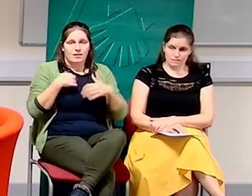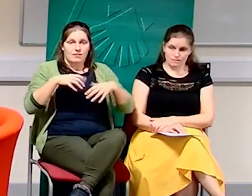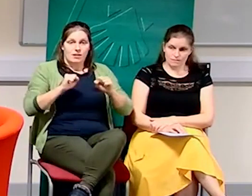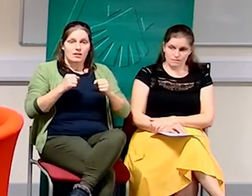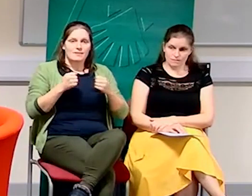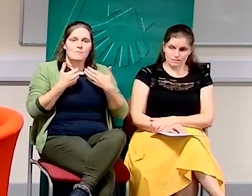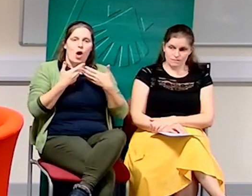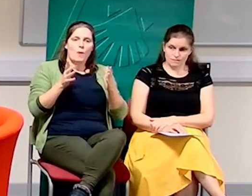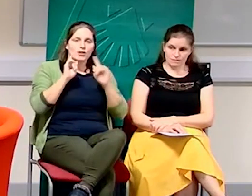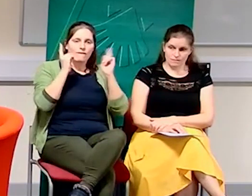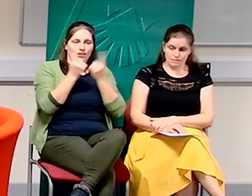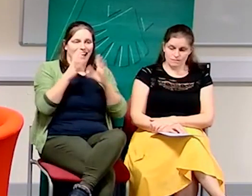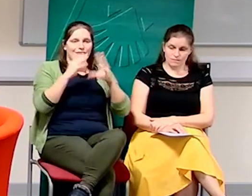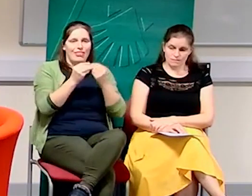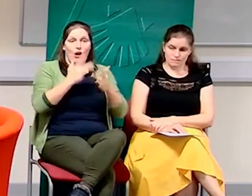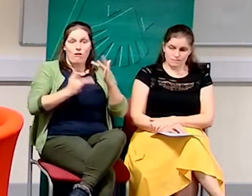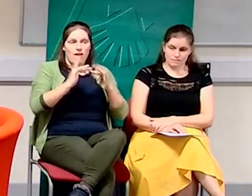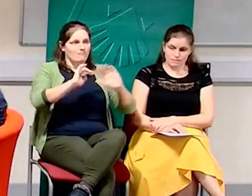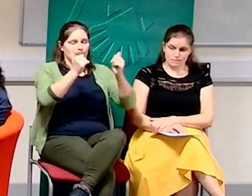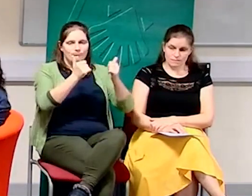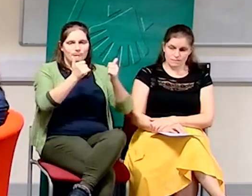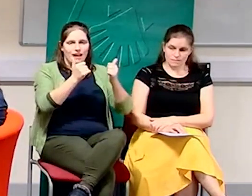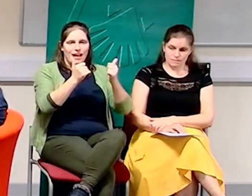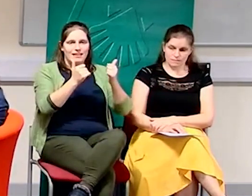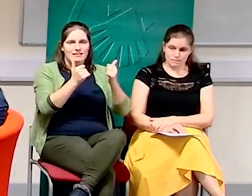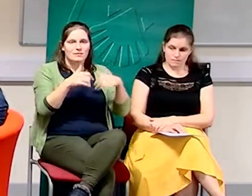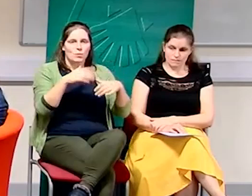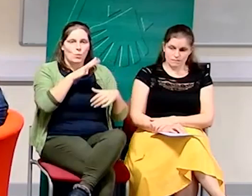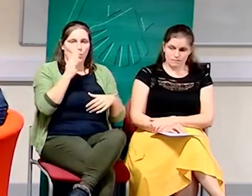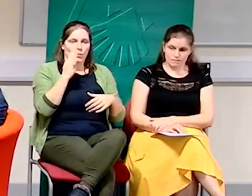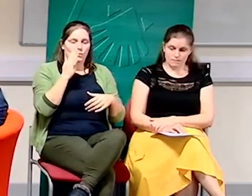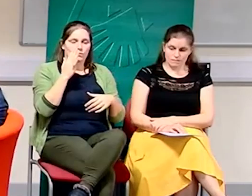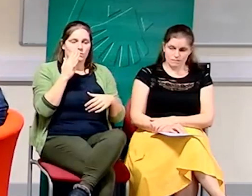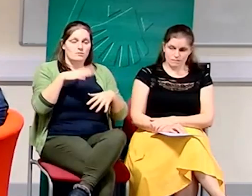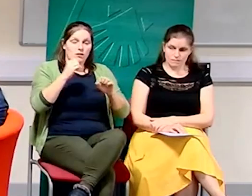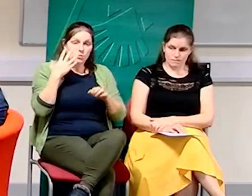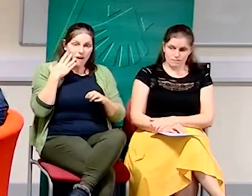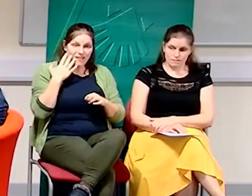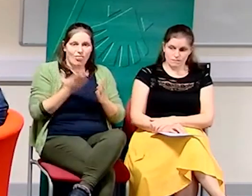all online and that that was great because it was started during pandemic and then it went in class